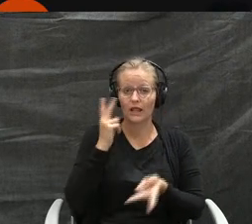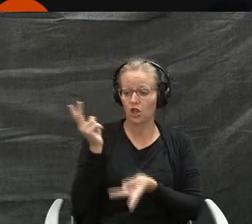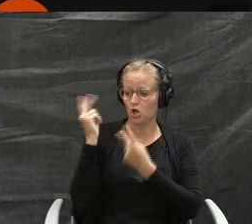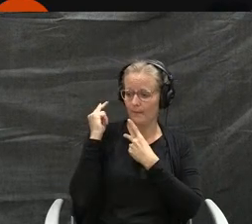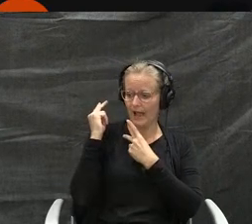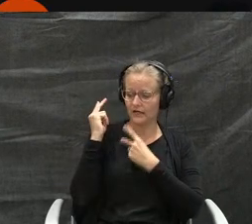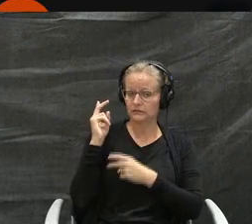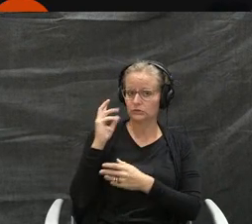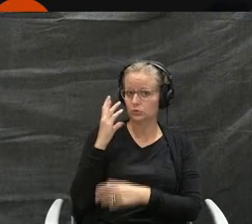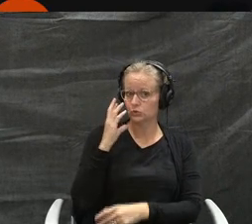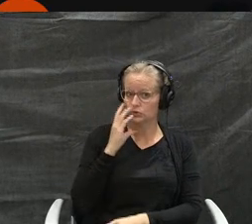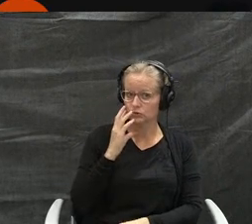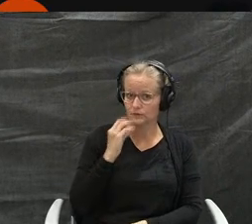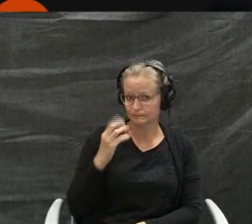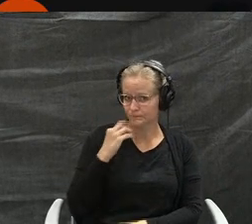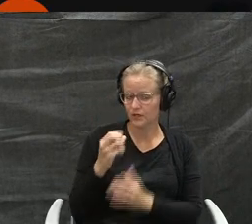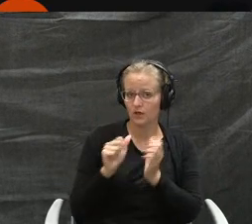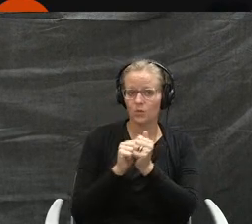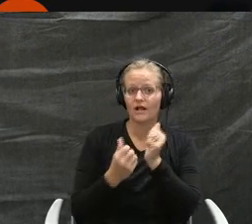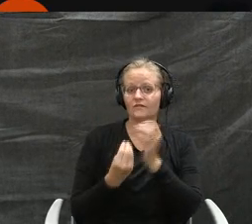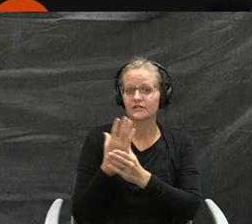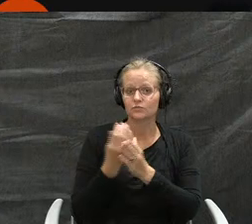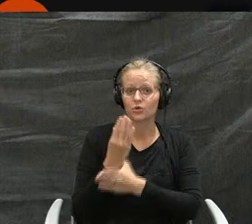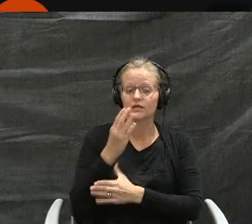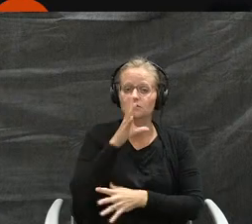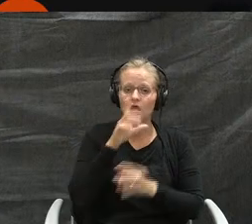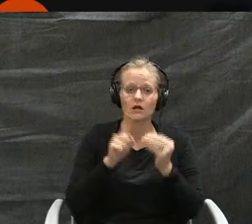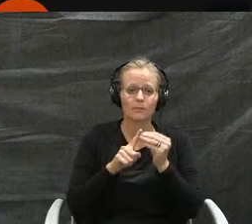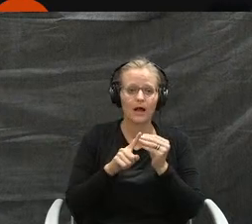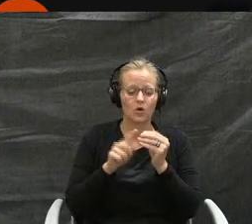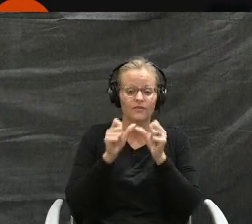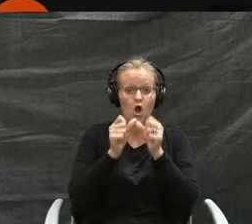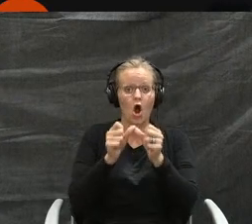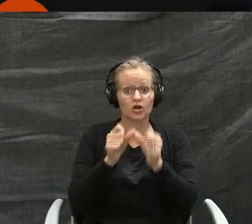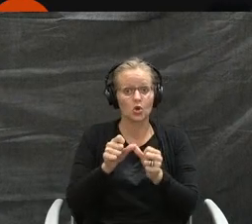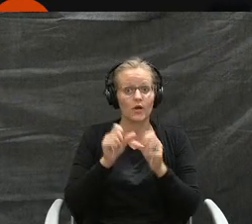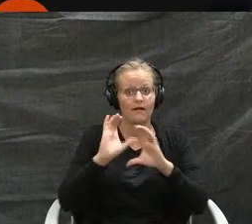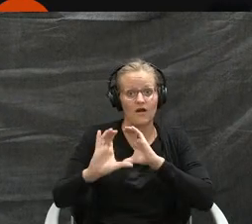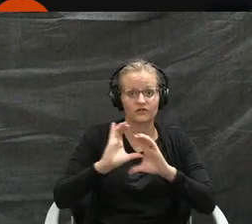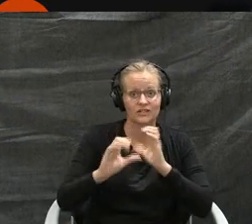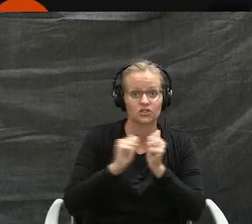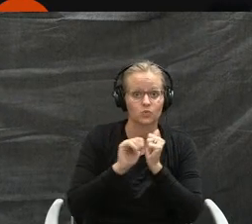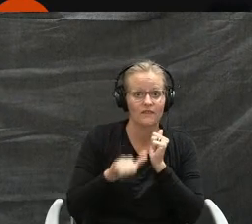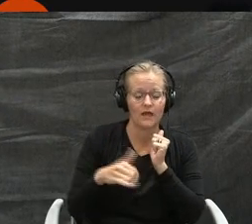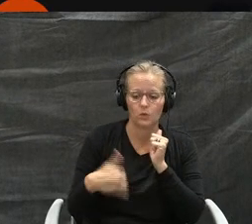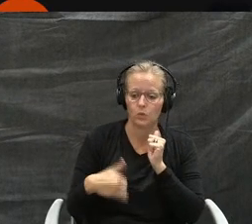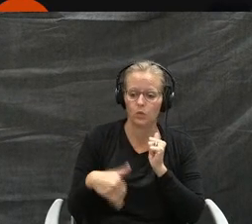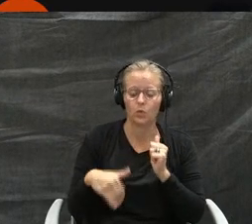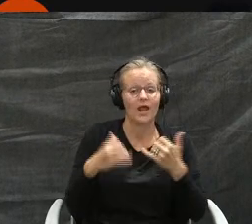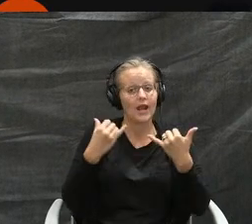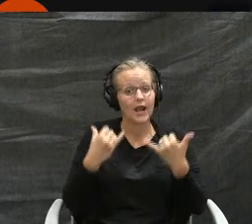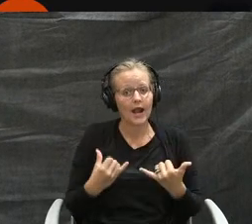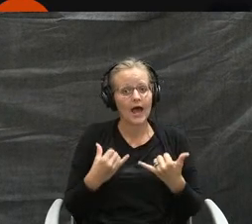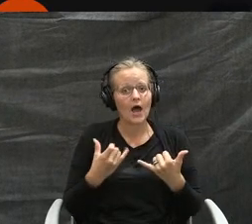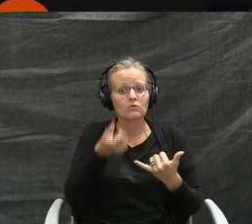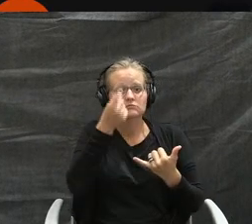of the the constant conversation or the ongoing conversation we had about that. We know now that looking at it, a modified